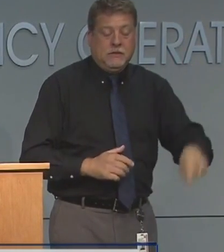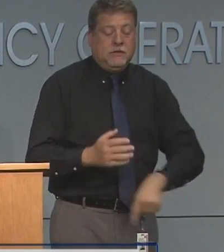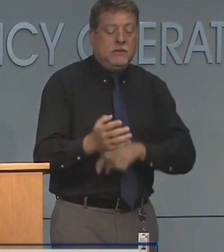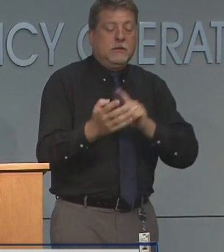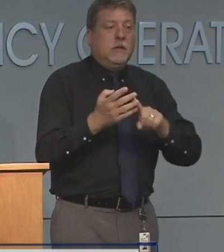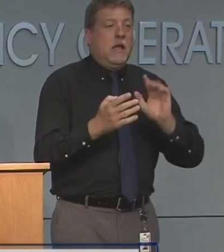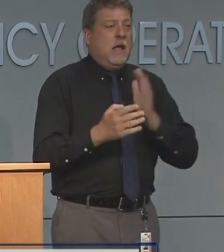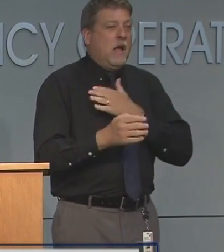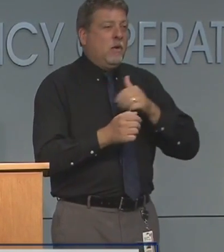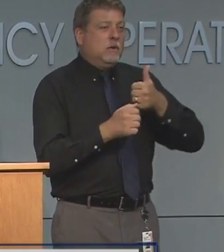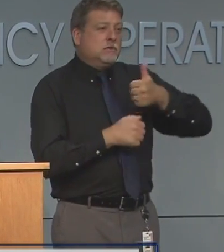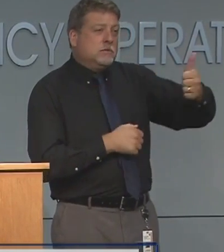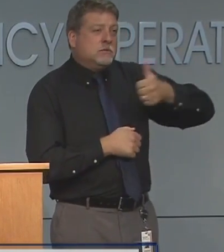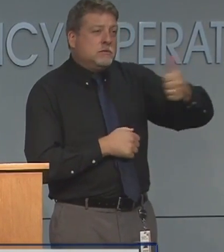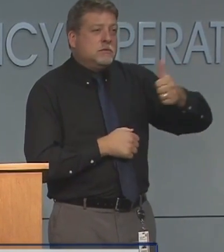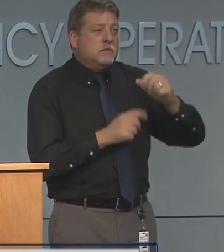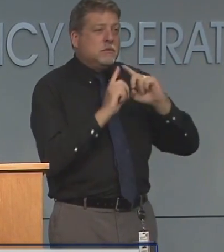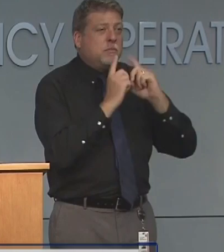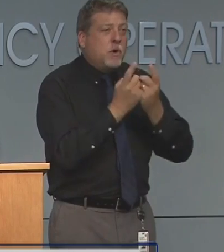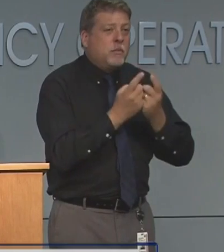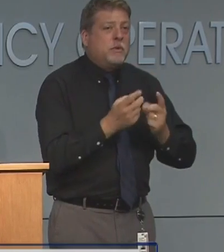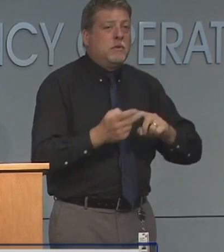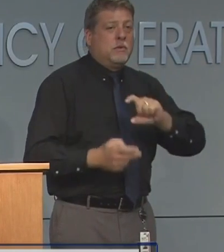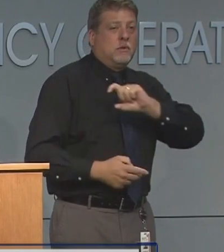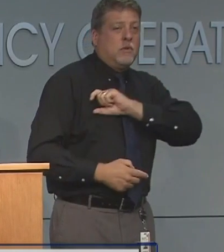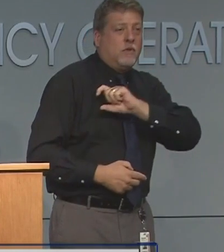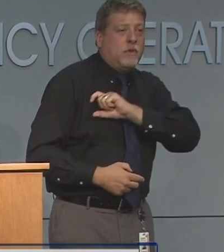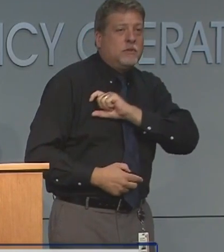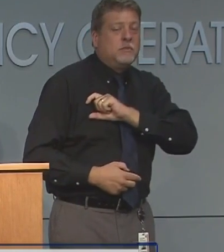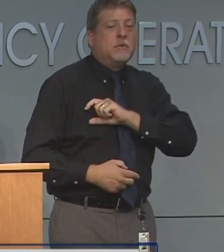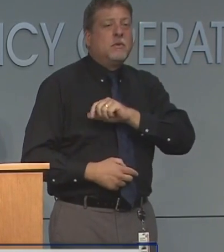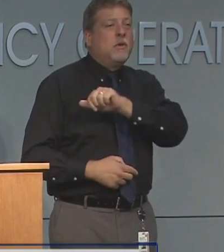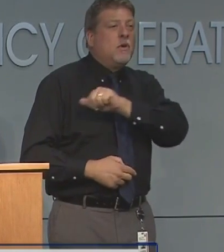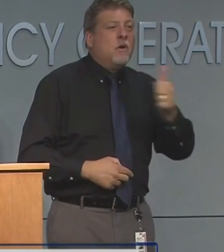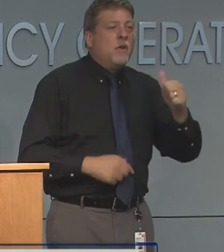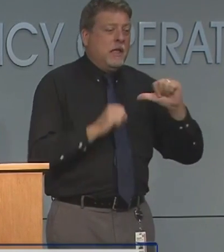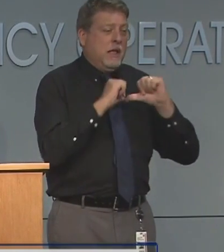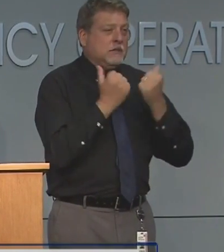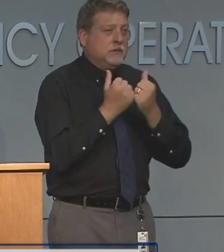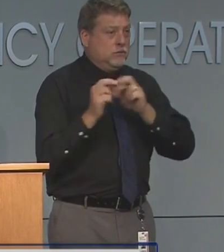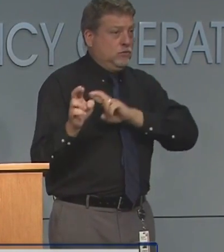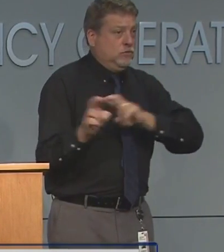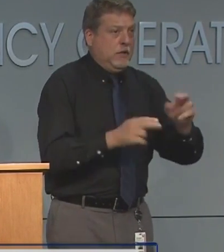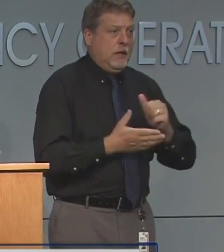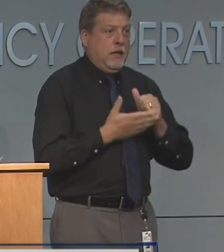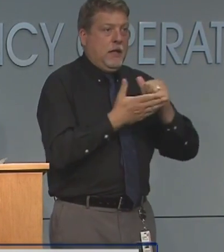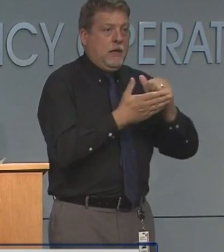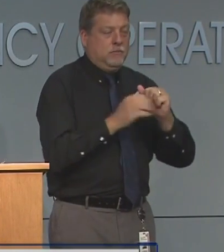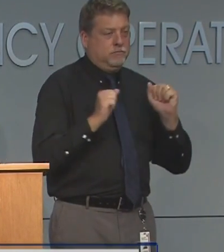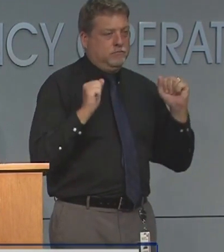other resources are ready to respond." GOVERNOR COOPER